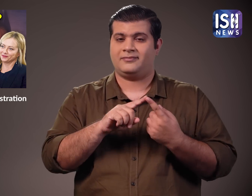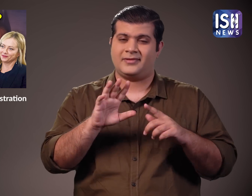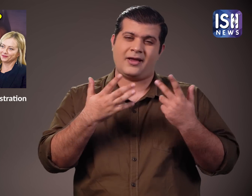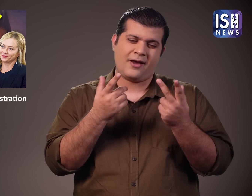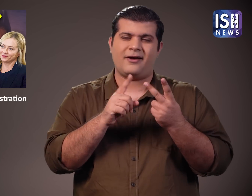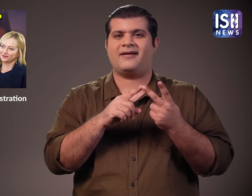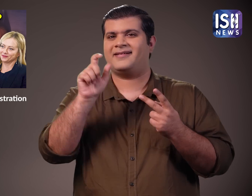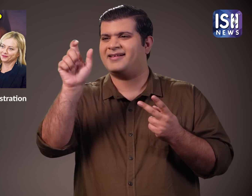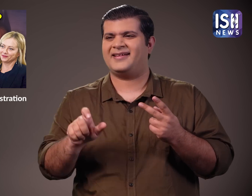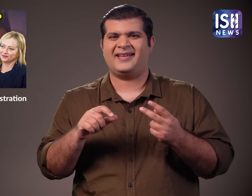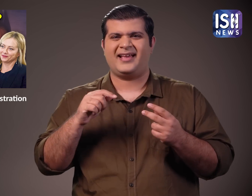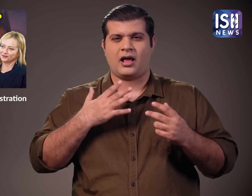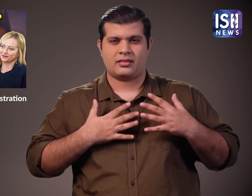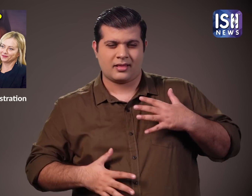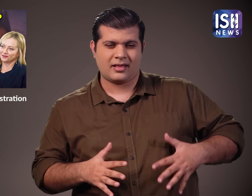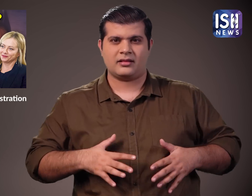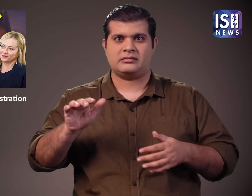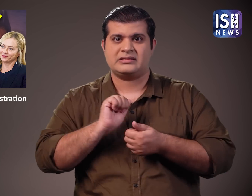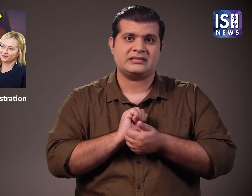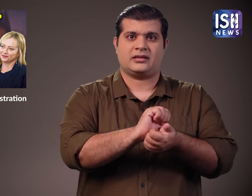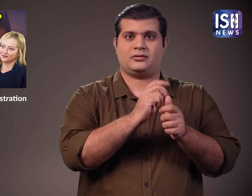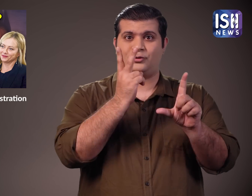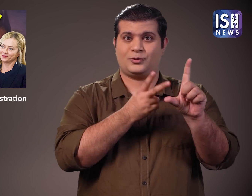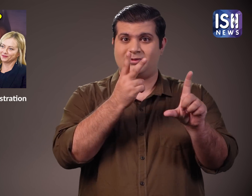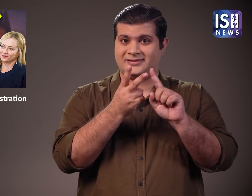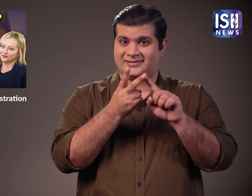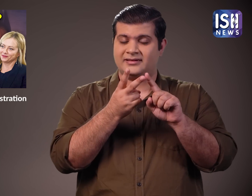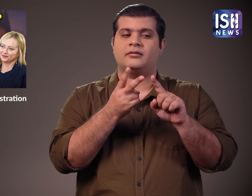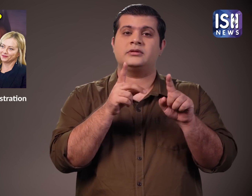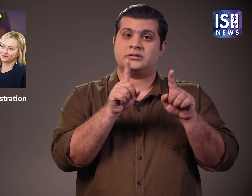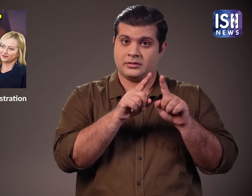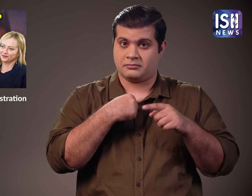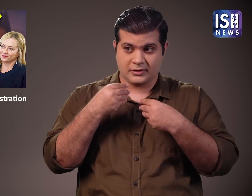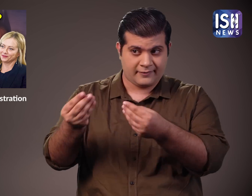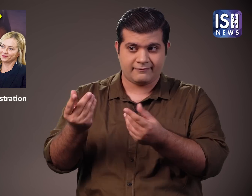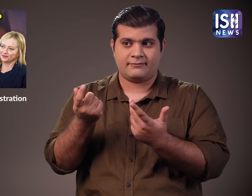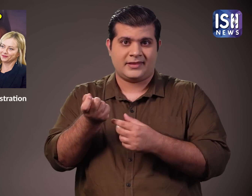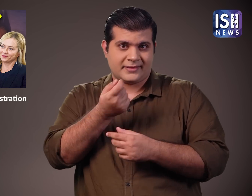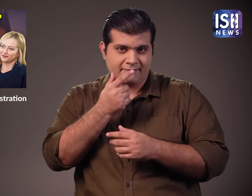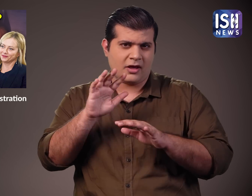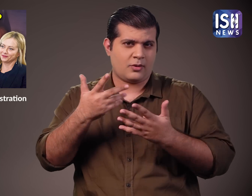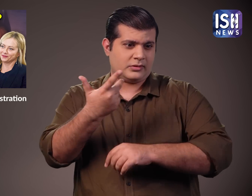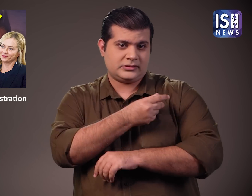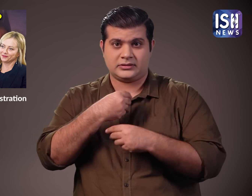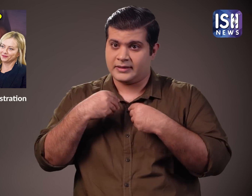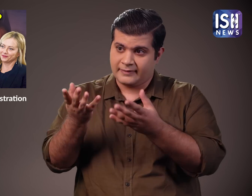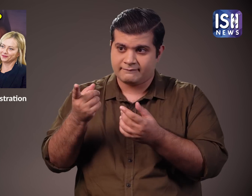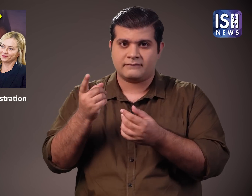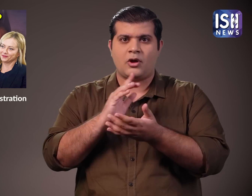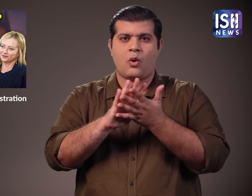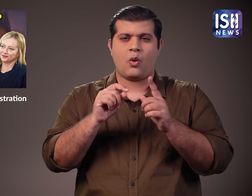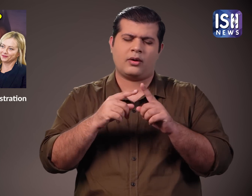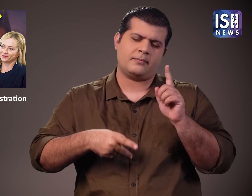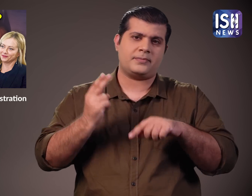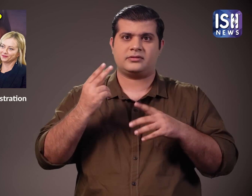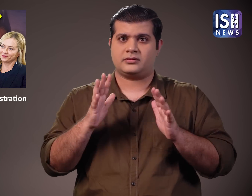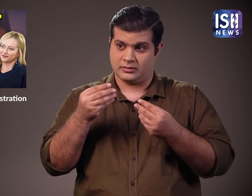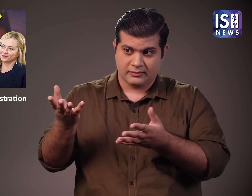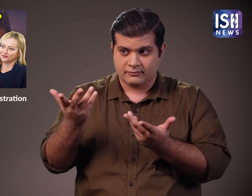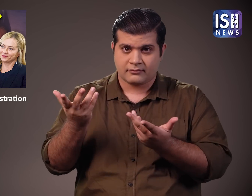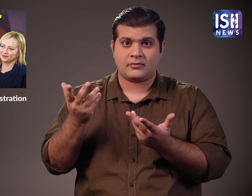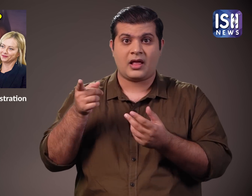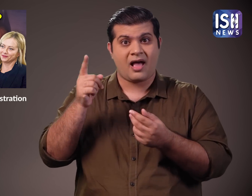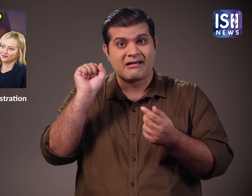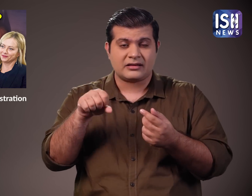The second option is if a sex offender is sentenced for 2 years and he agrees to undergo chemical castration,